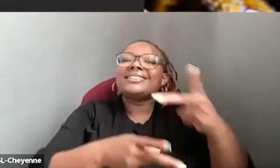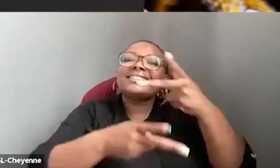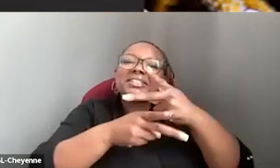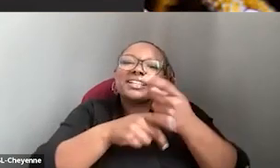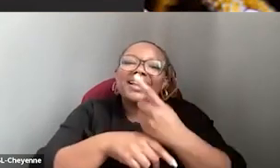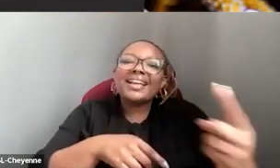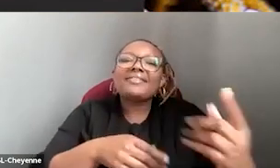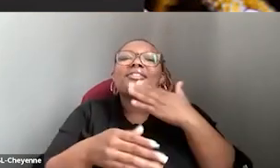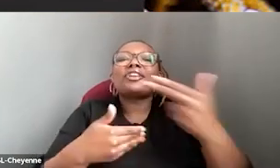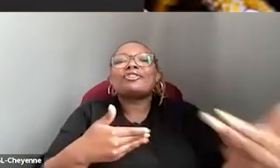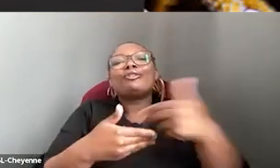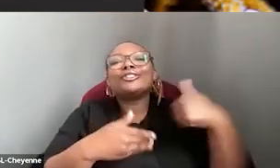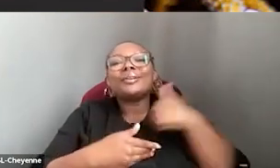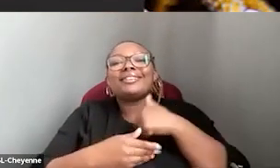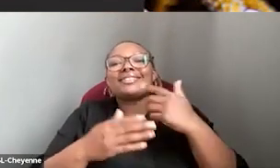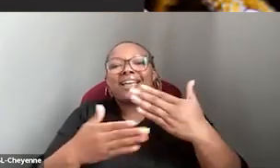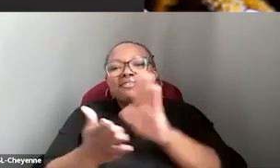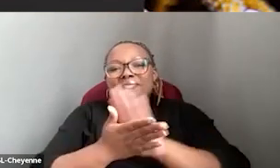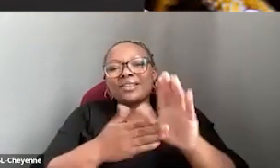Thank you for participating, and have a great day.